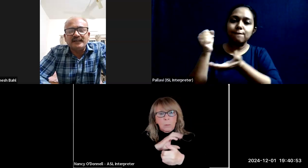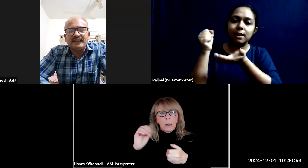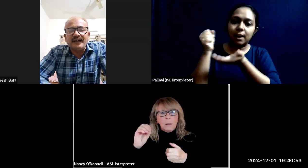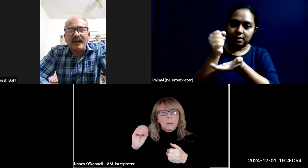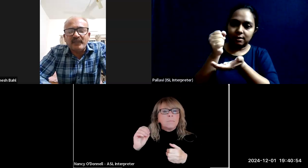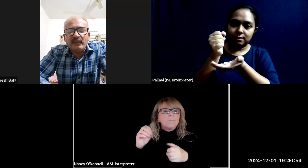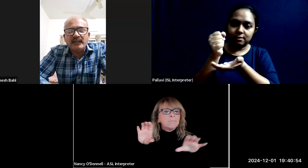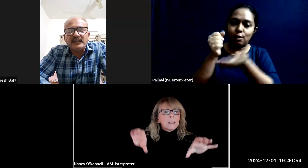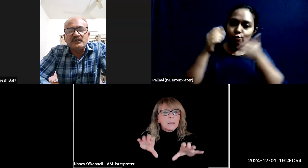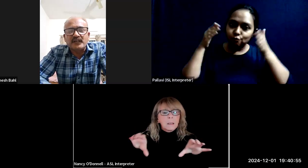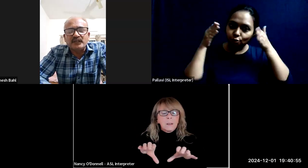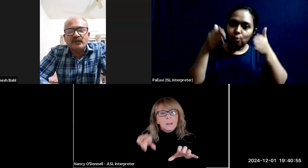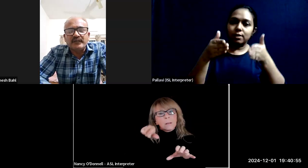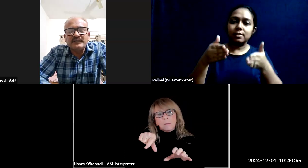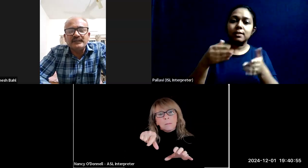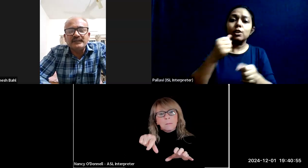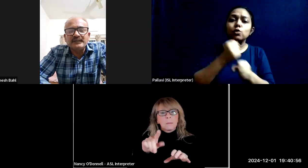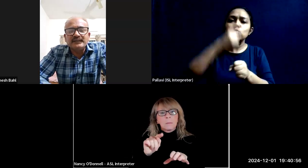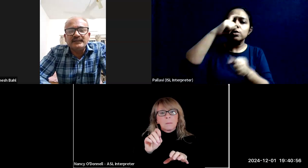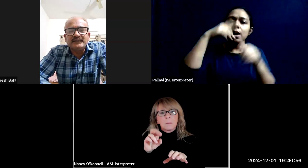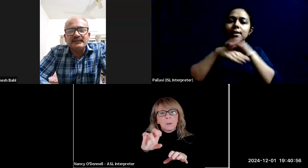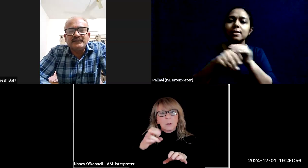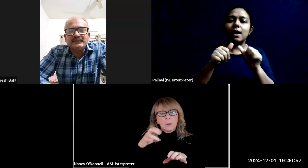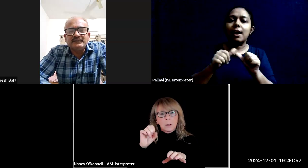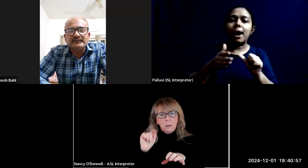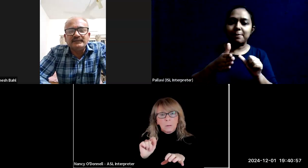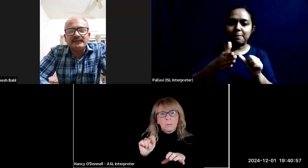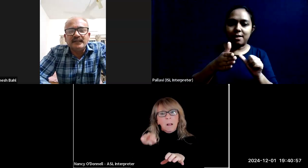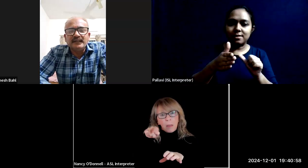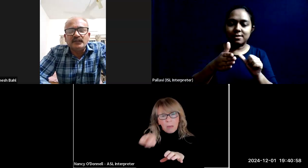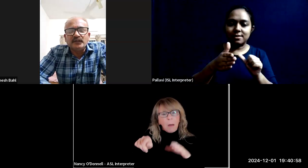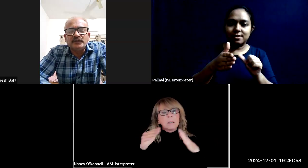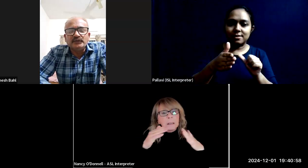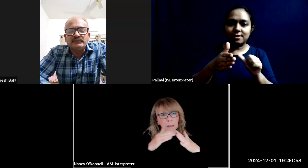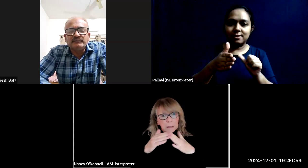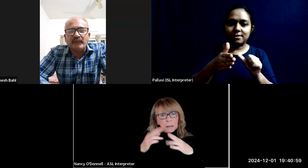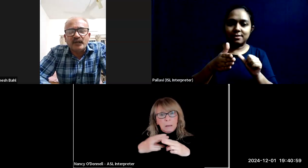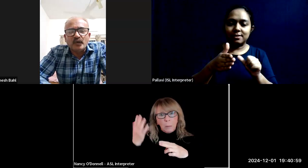Ahmedabad and Gujarat office.